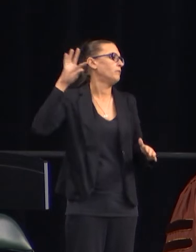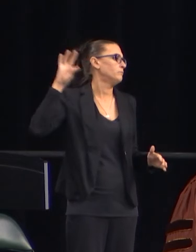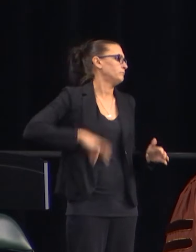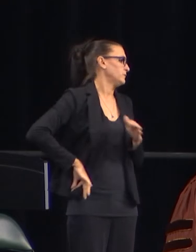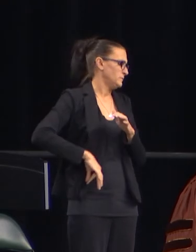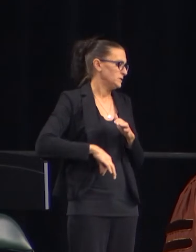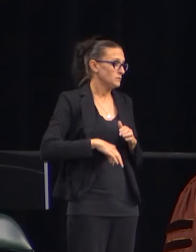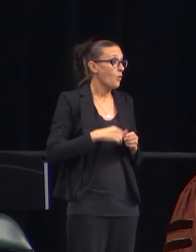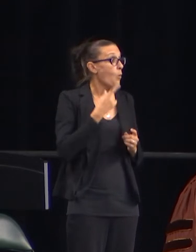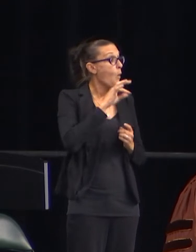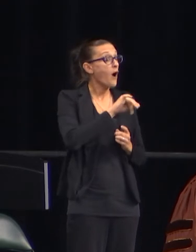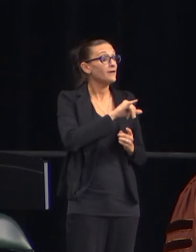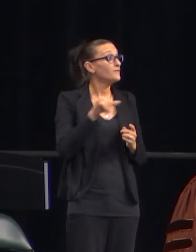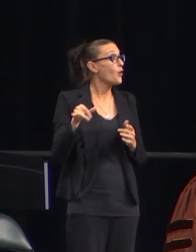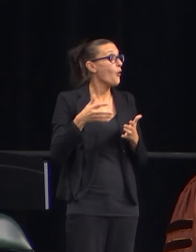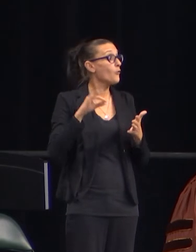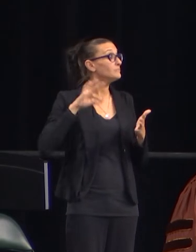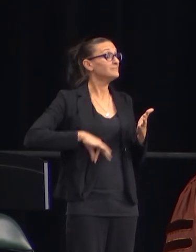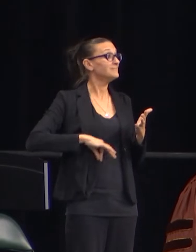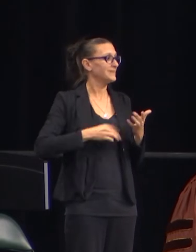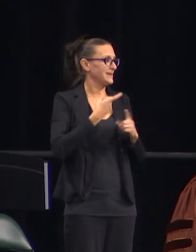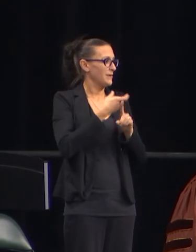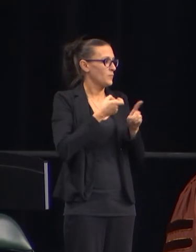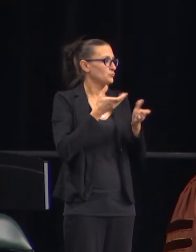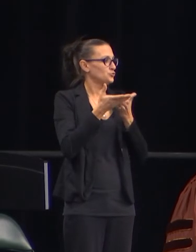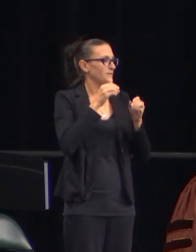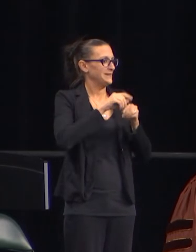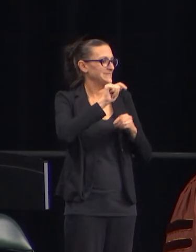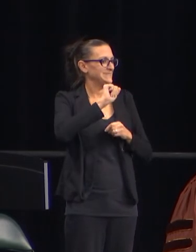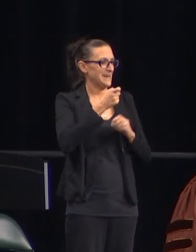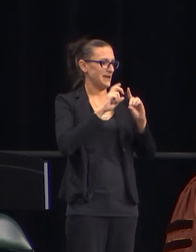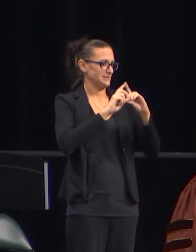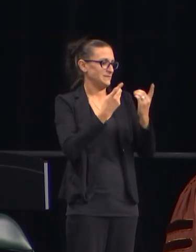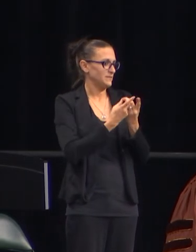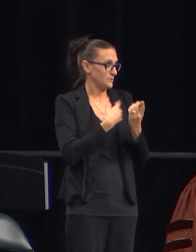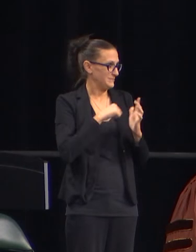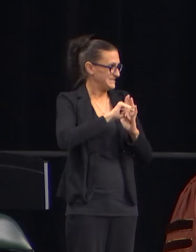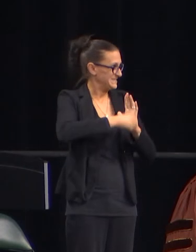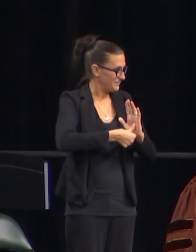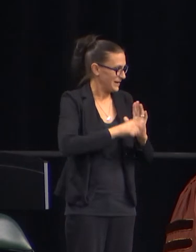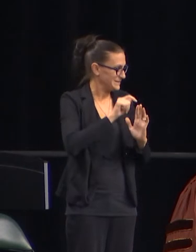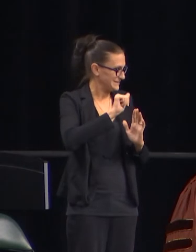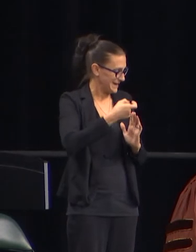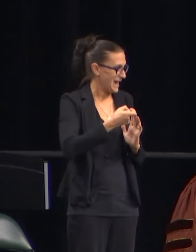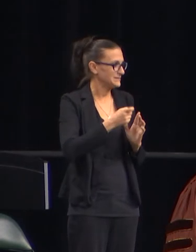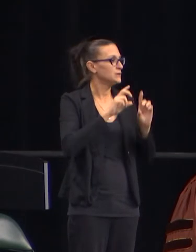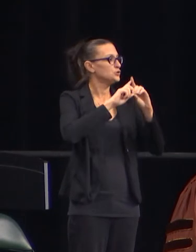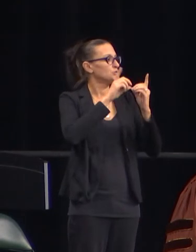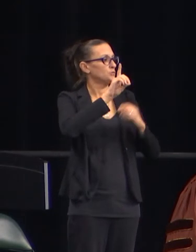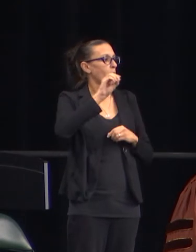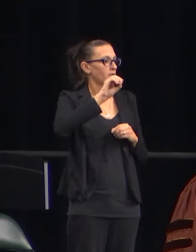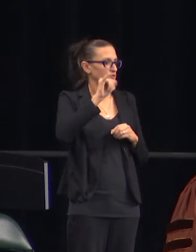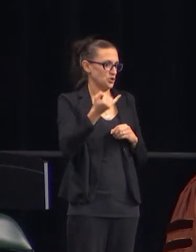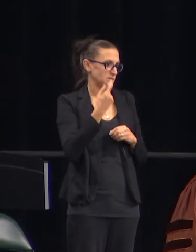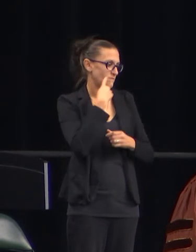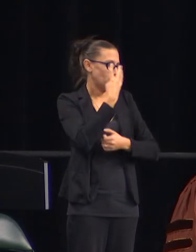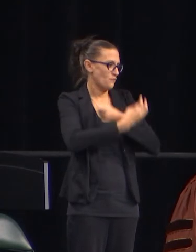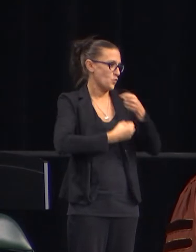One of those rewards came off serving in the tax division, I emphasize that, of the Department of Justice for four years.